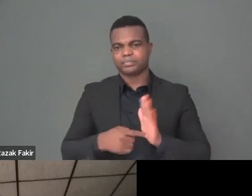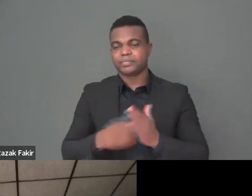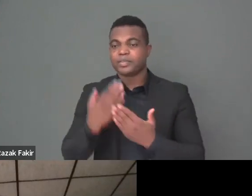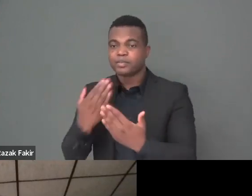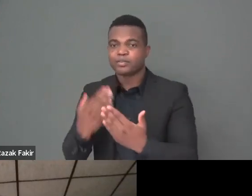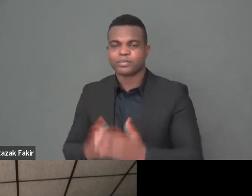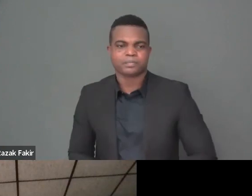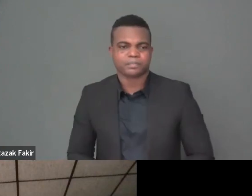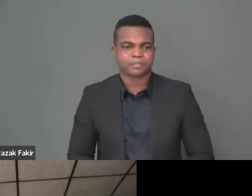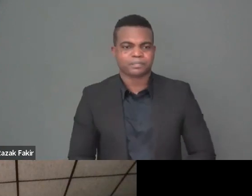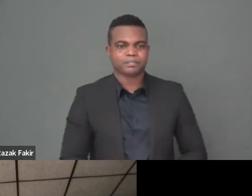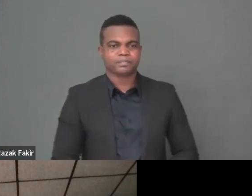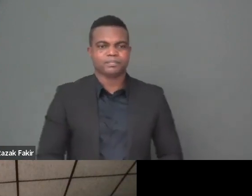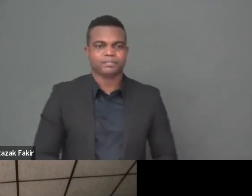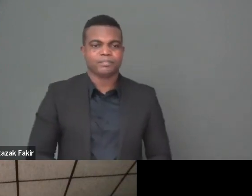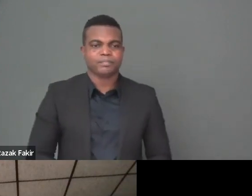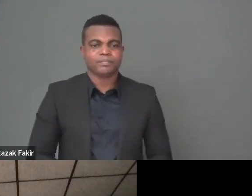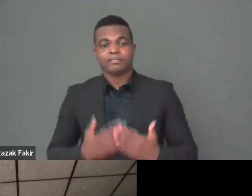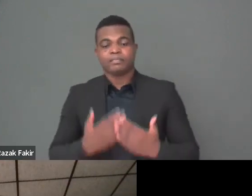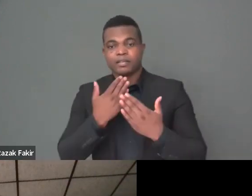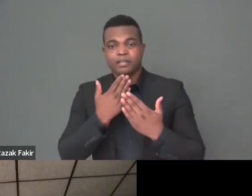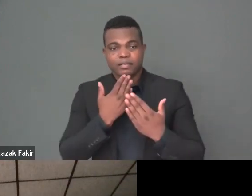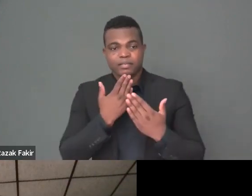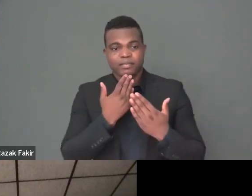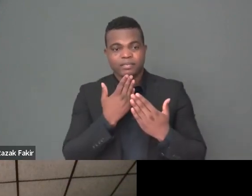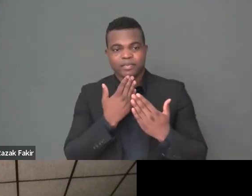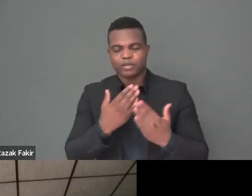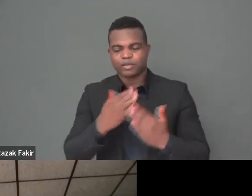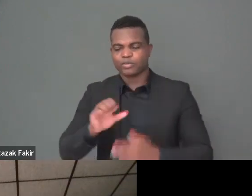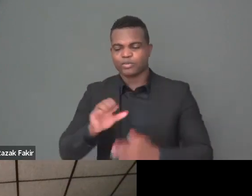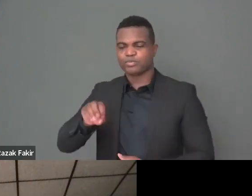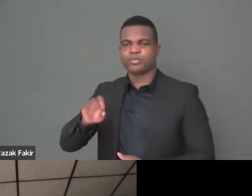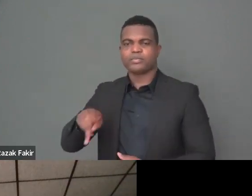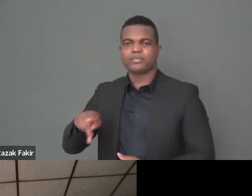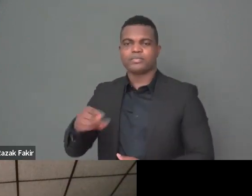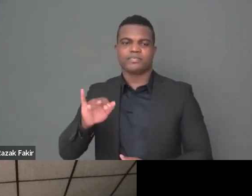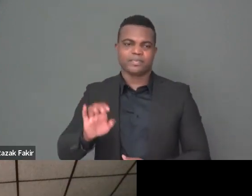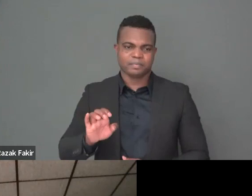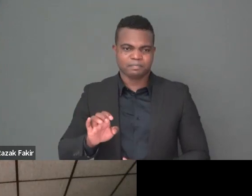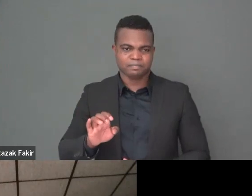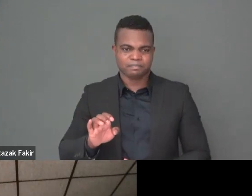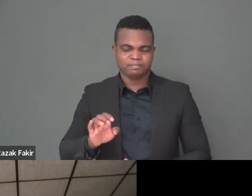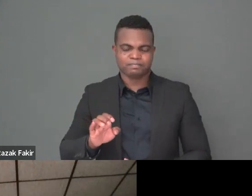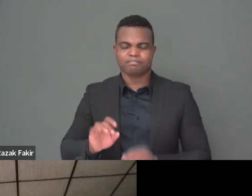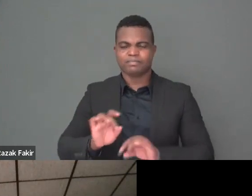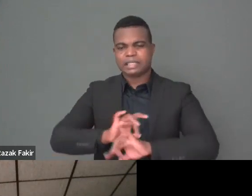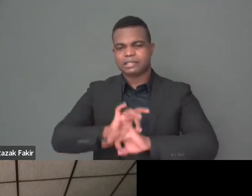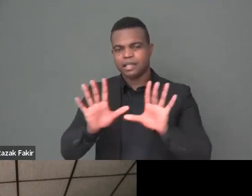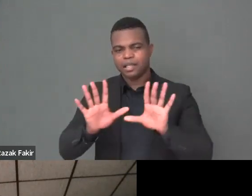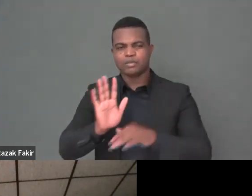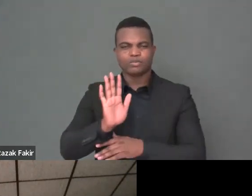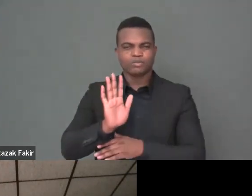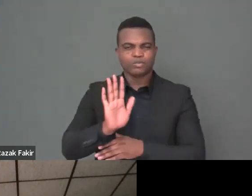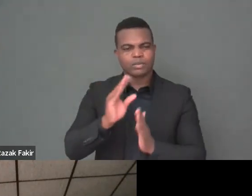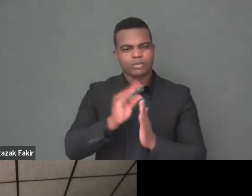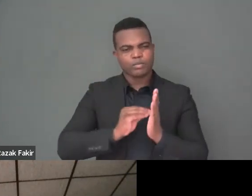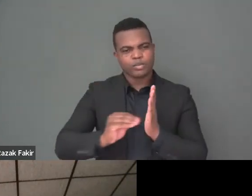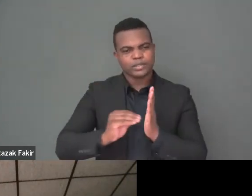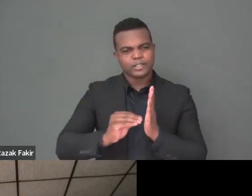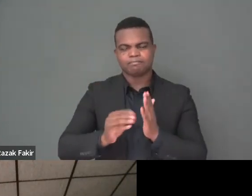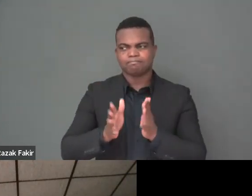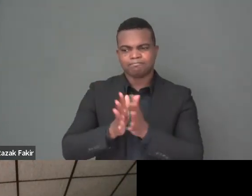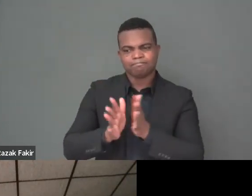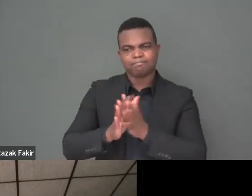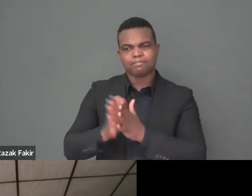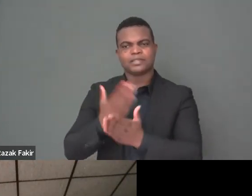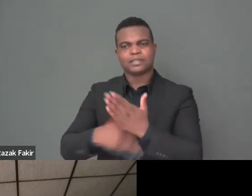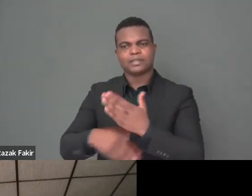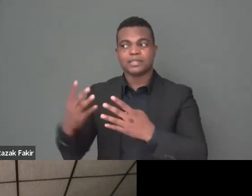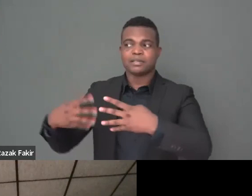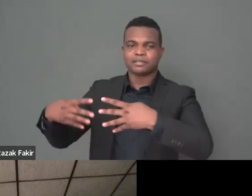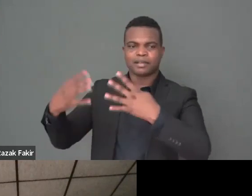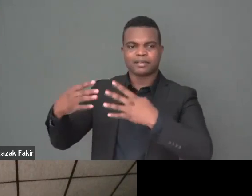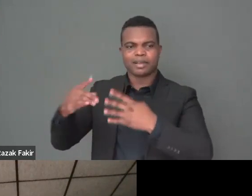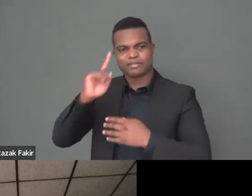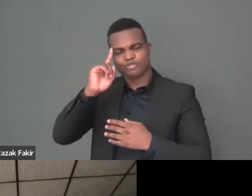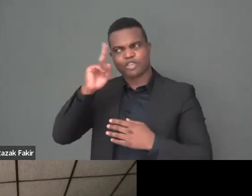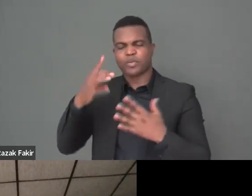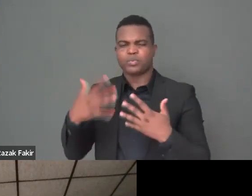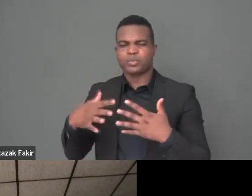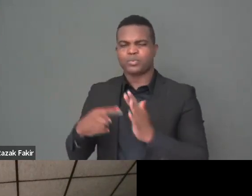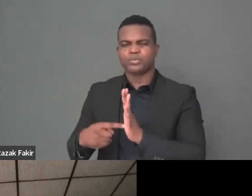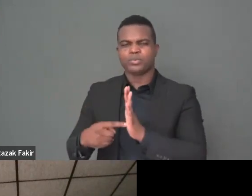Sophie Mitra: And we also do a multi dimensional analysis at the country level by considering the share of indicators with a disability gap within a country and we find large inconsistent inequalities.